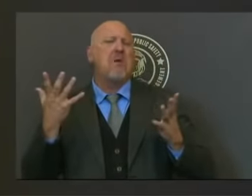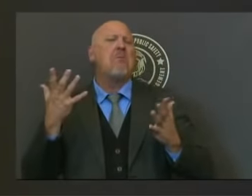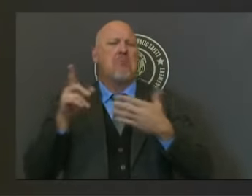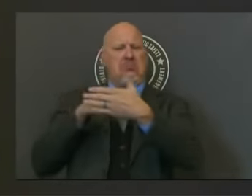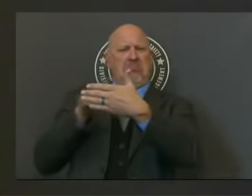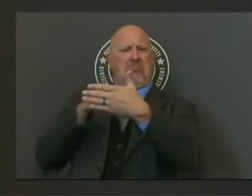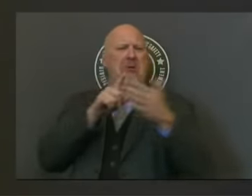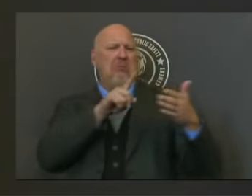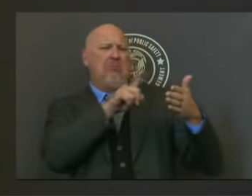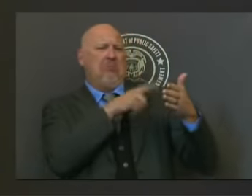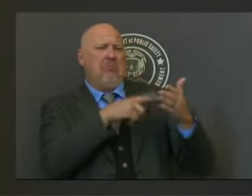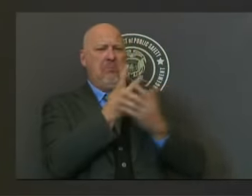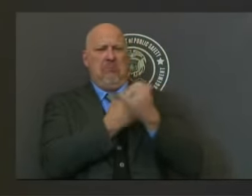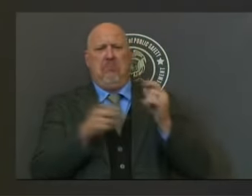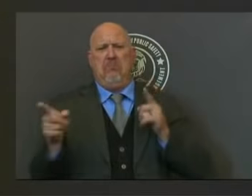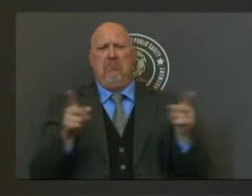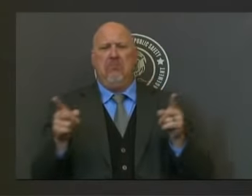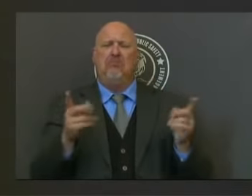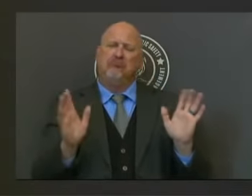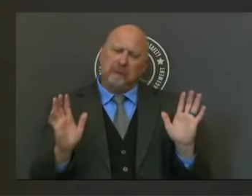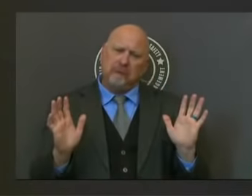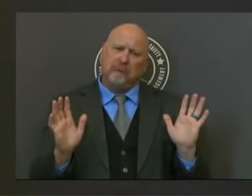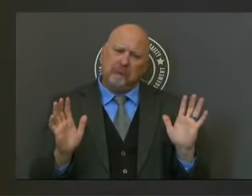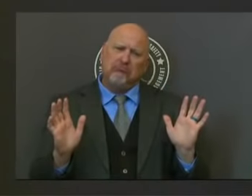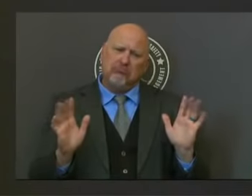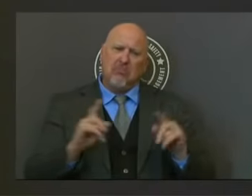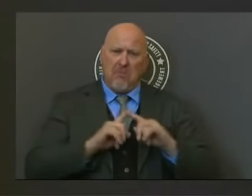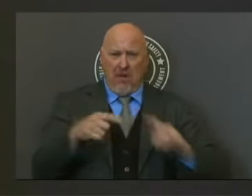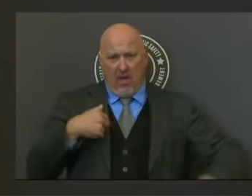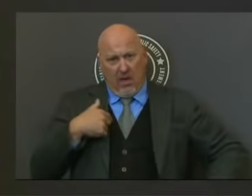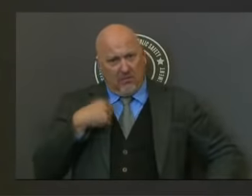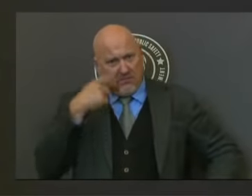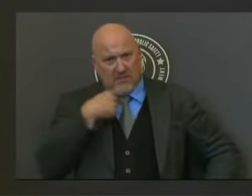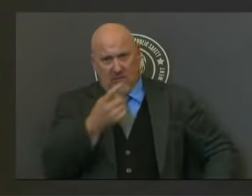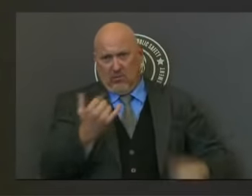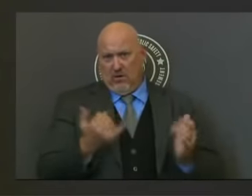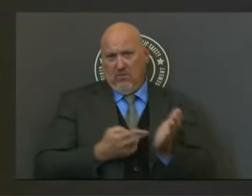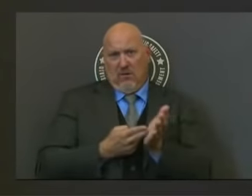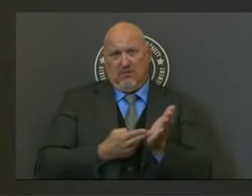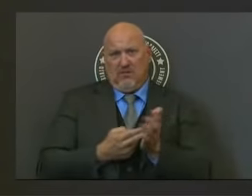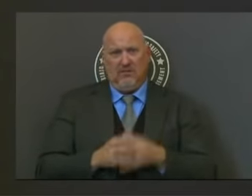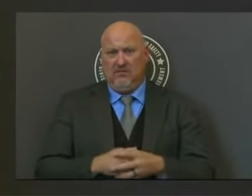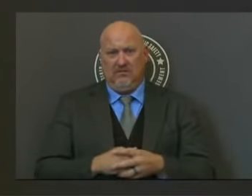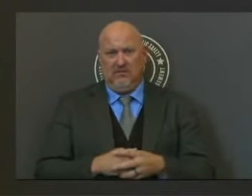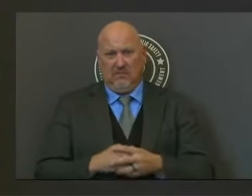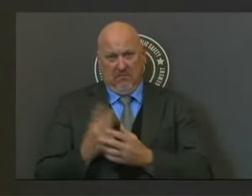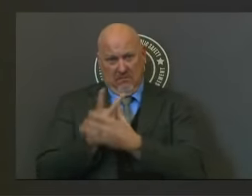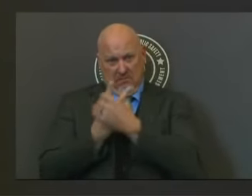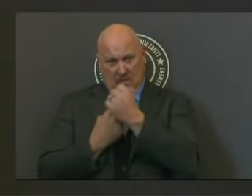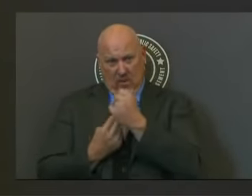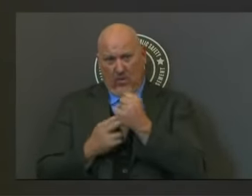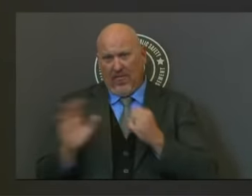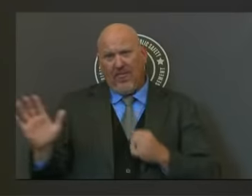say that behind the scenes there is great integrity